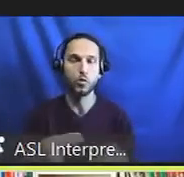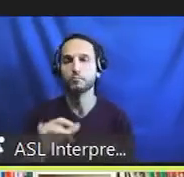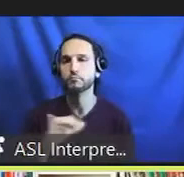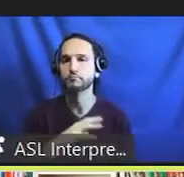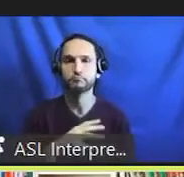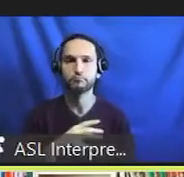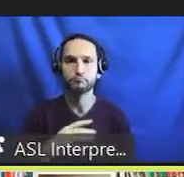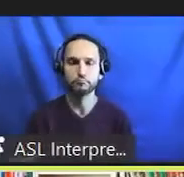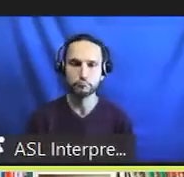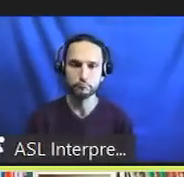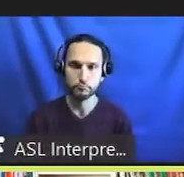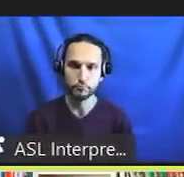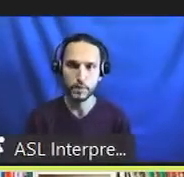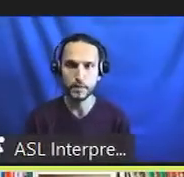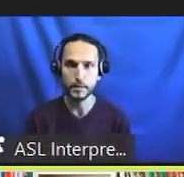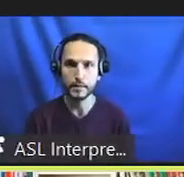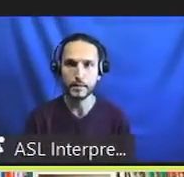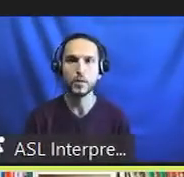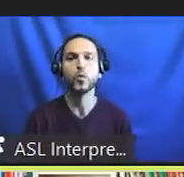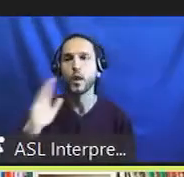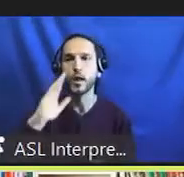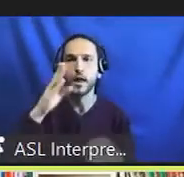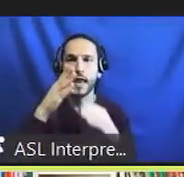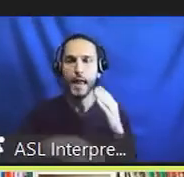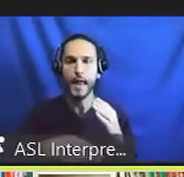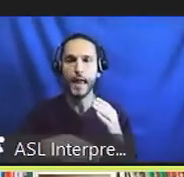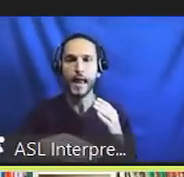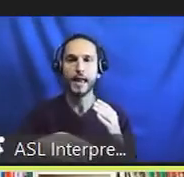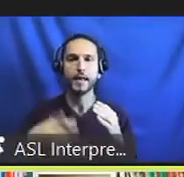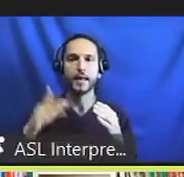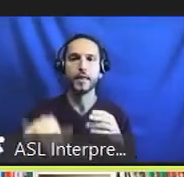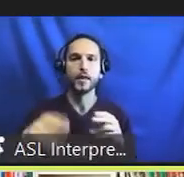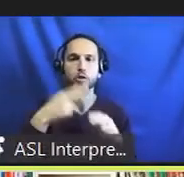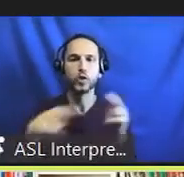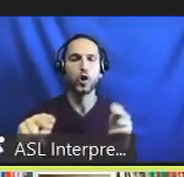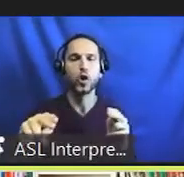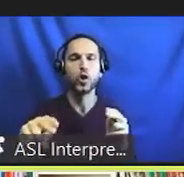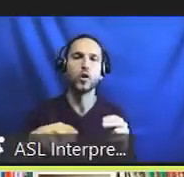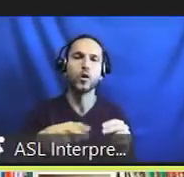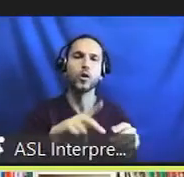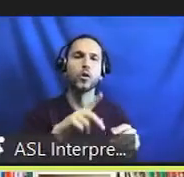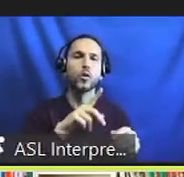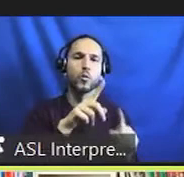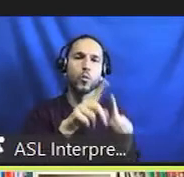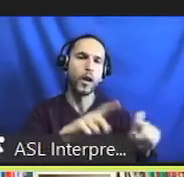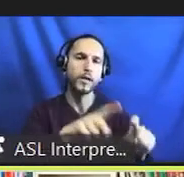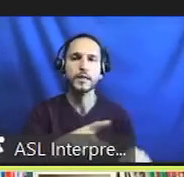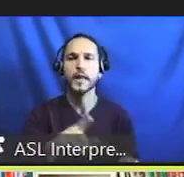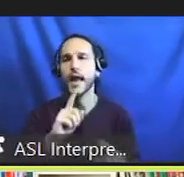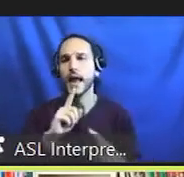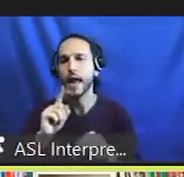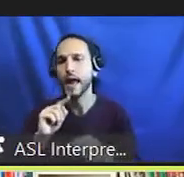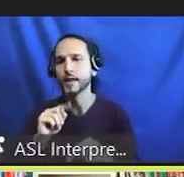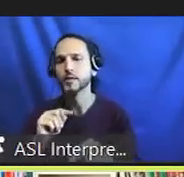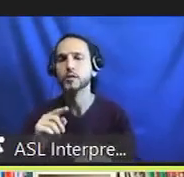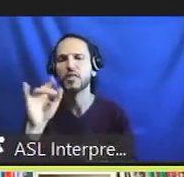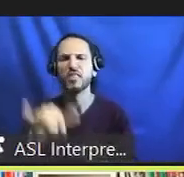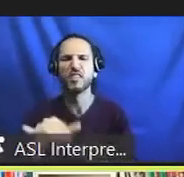We will end this presentation with a short Q&A session. That will last 15 minutes.